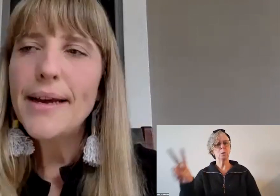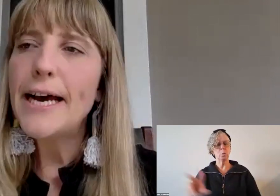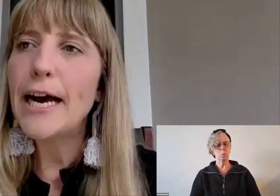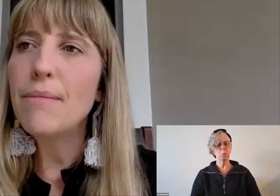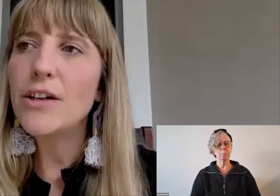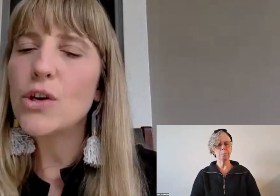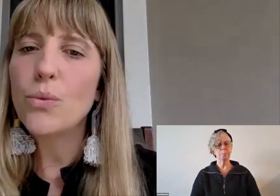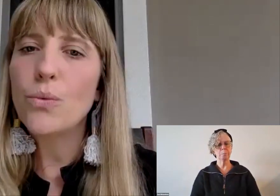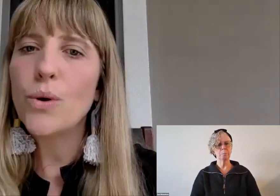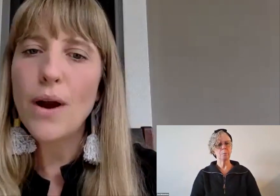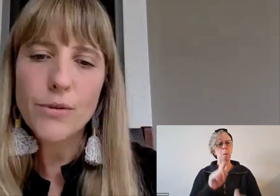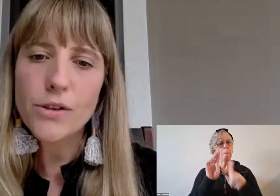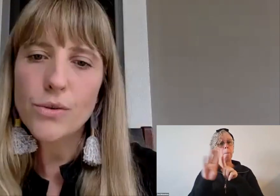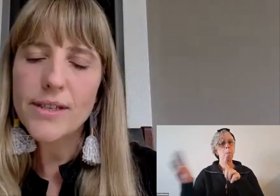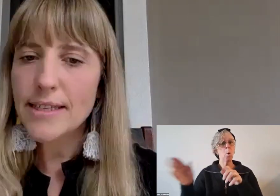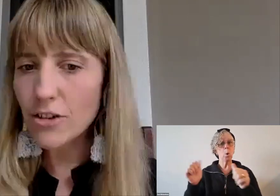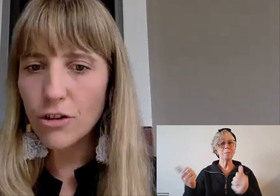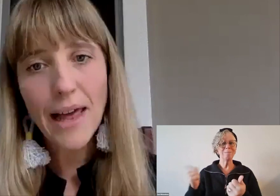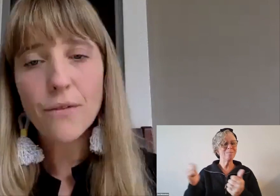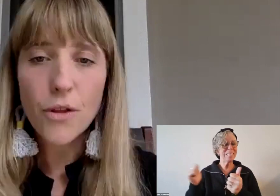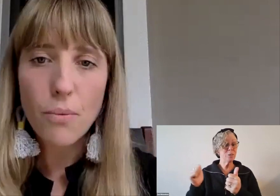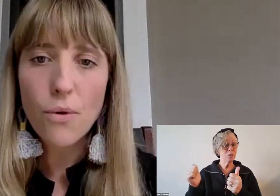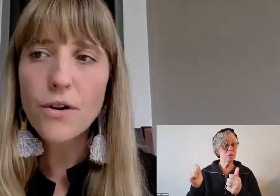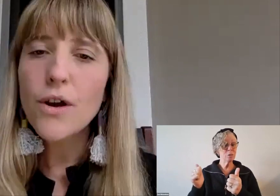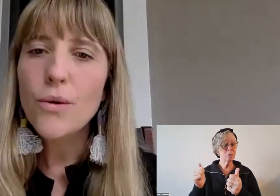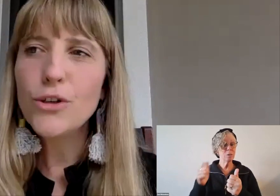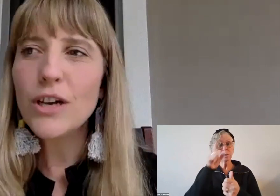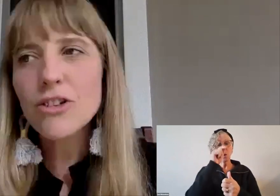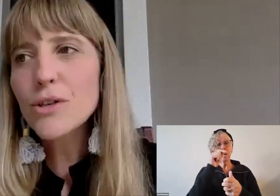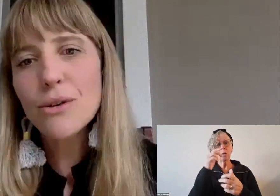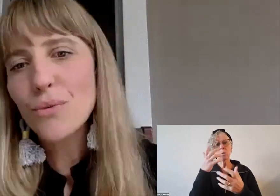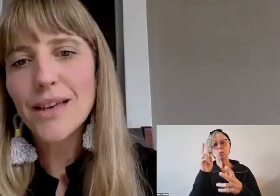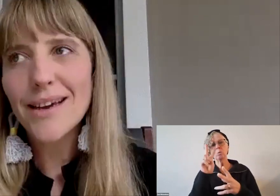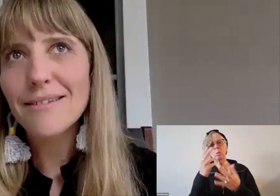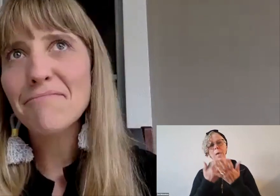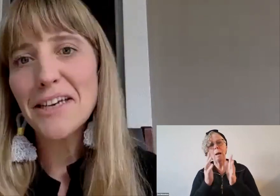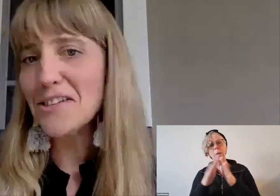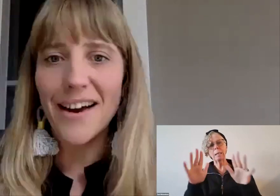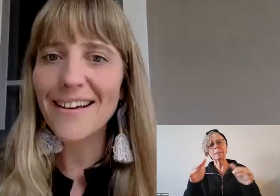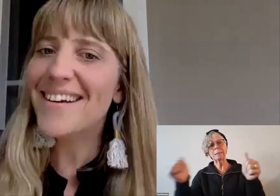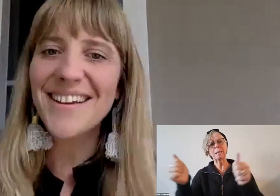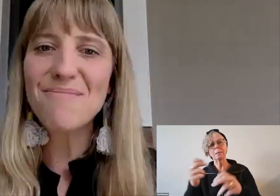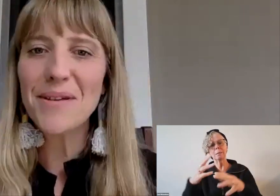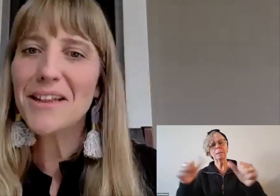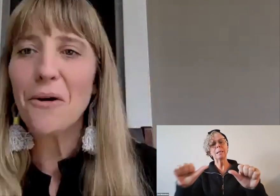And so we were able to do a succession plan for the board, which actually was really exciting like